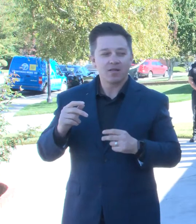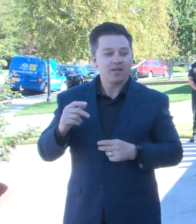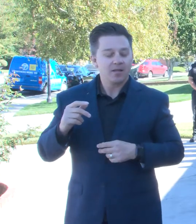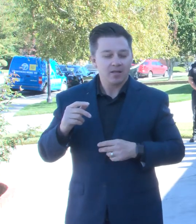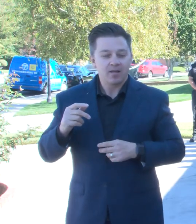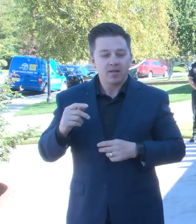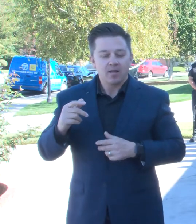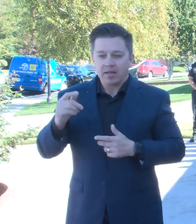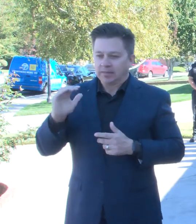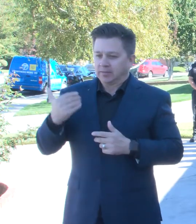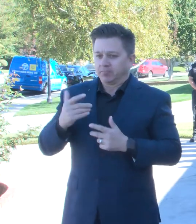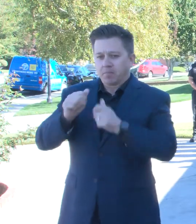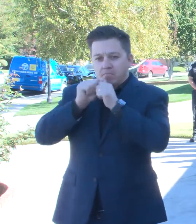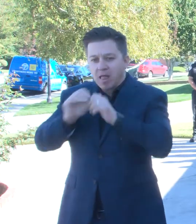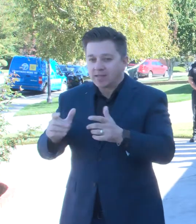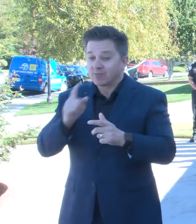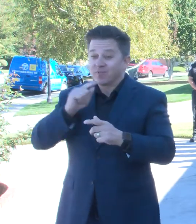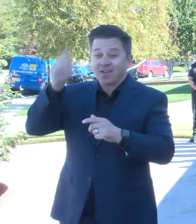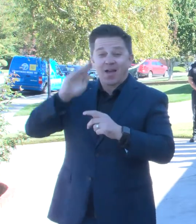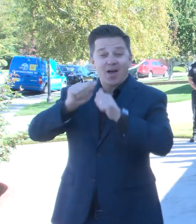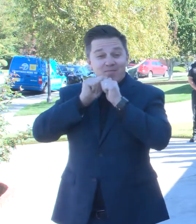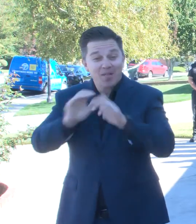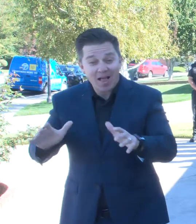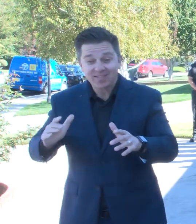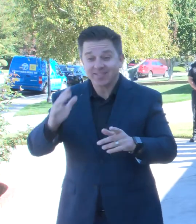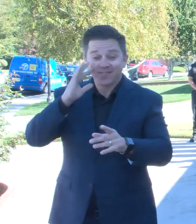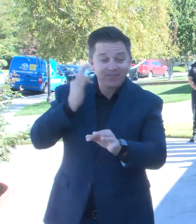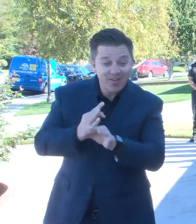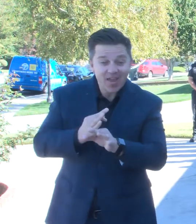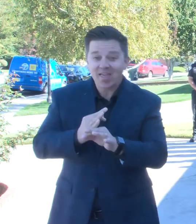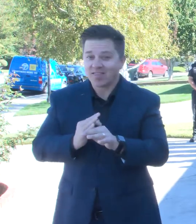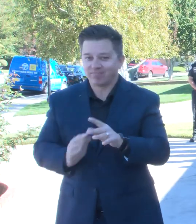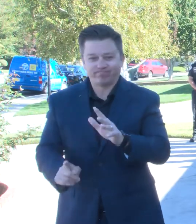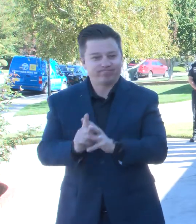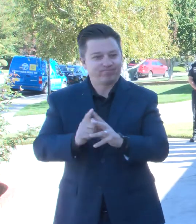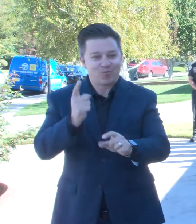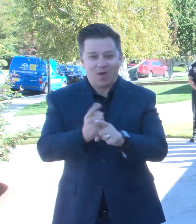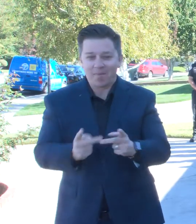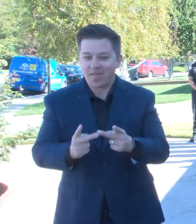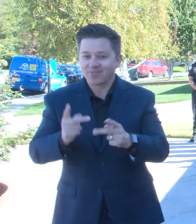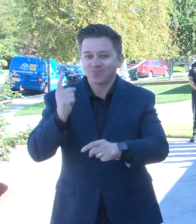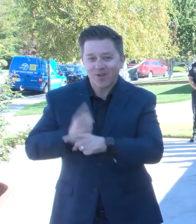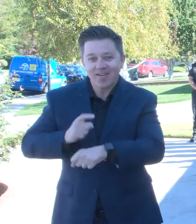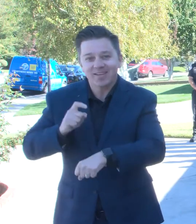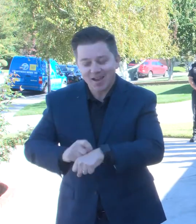through blessing of god and faith we were able to be at the right place at the right time and uh i